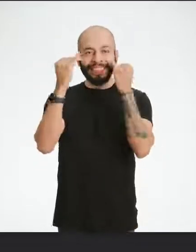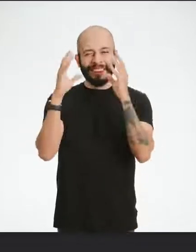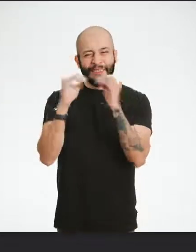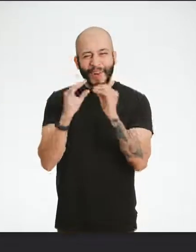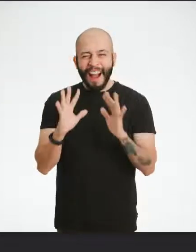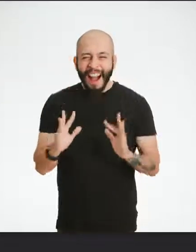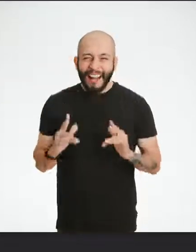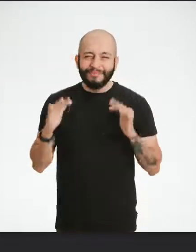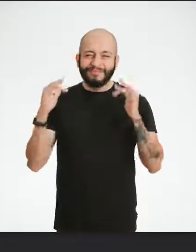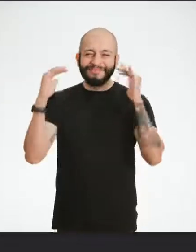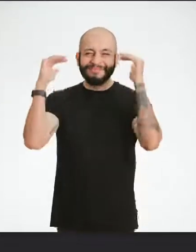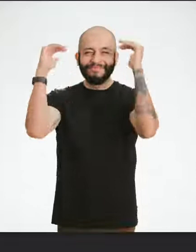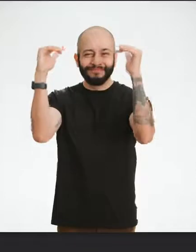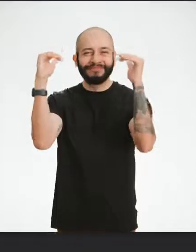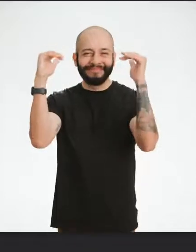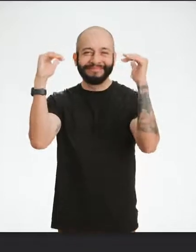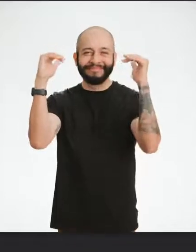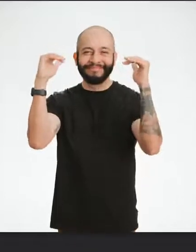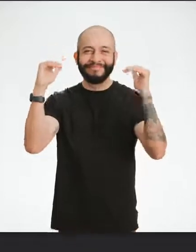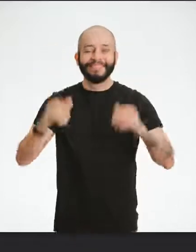And we want to help you take your ideas even further.